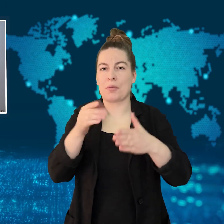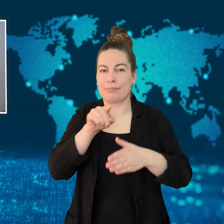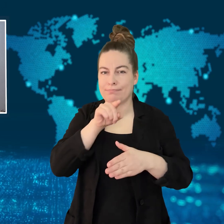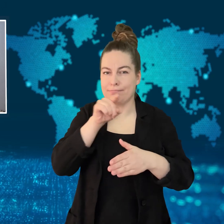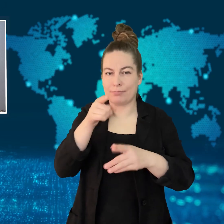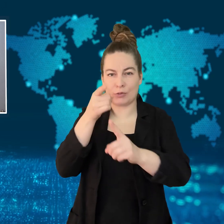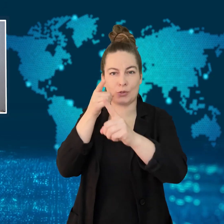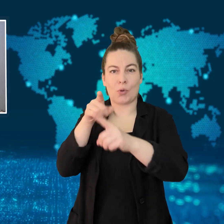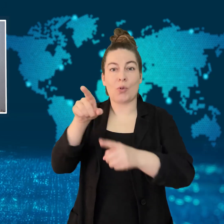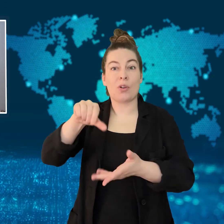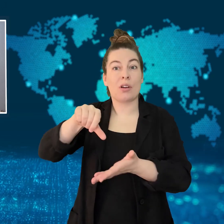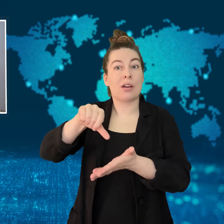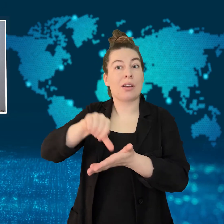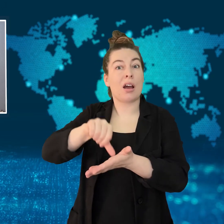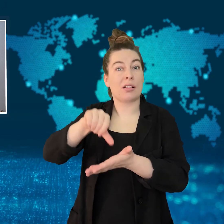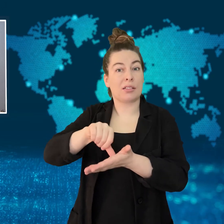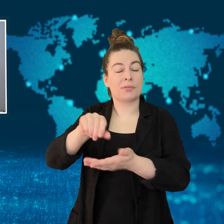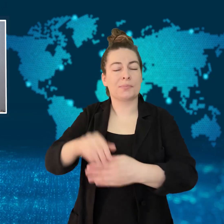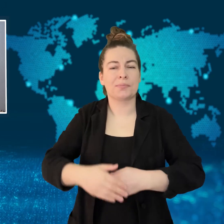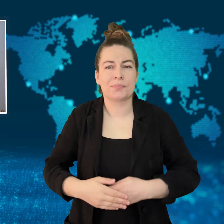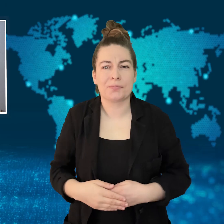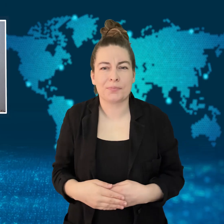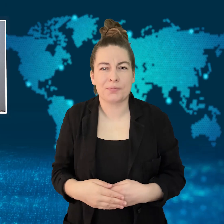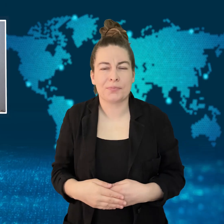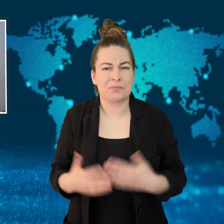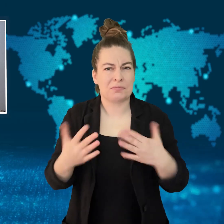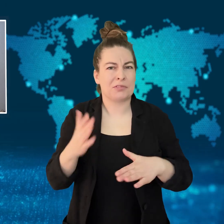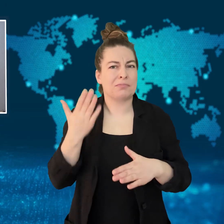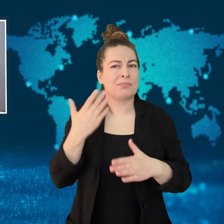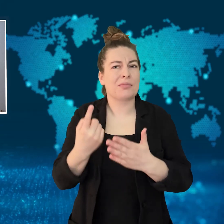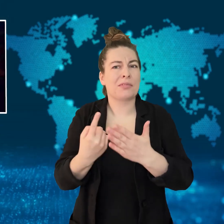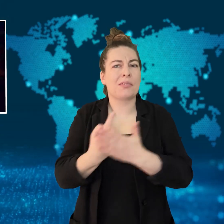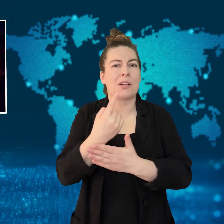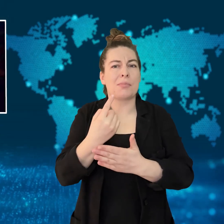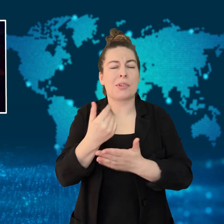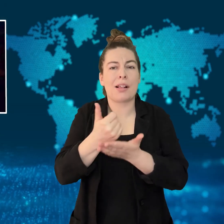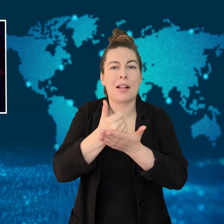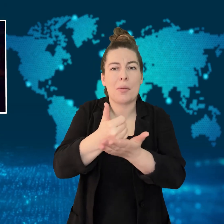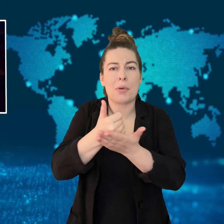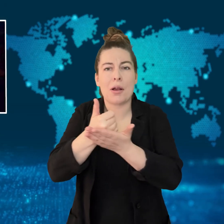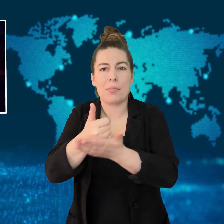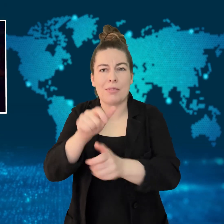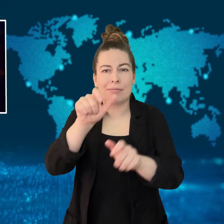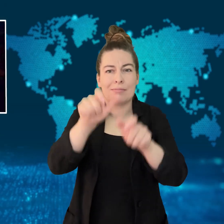the 15 emergency workers who were killed